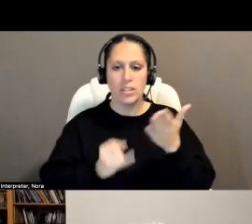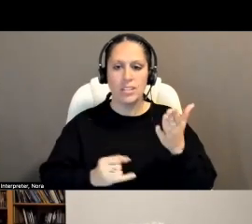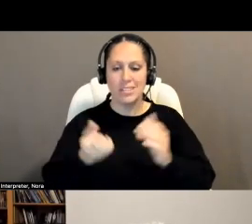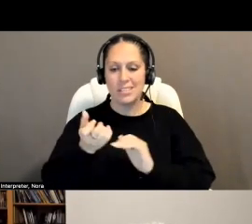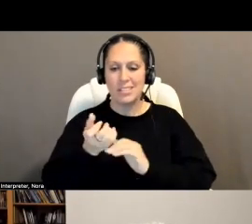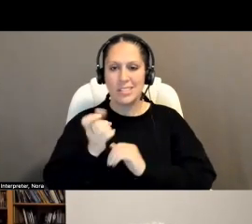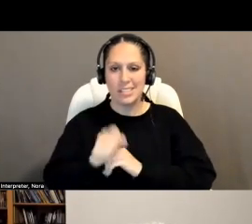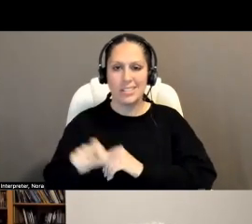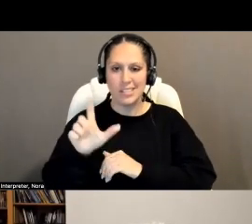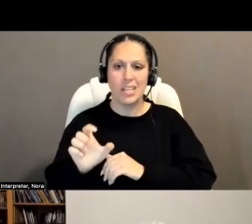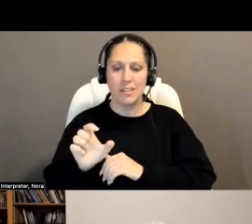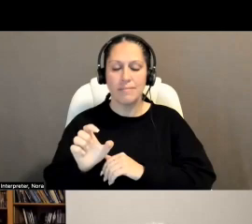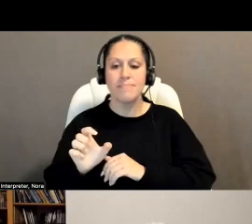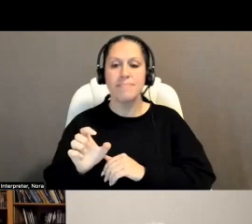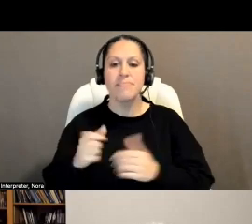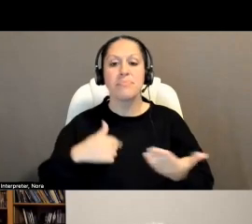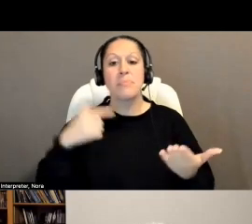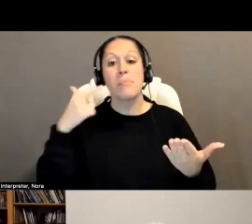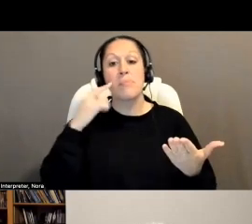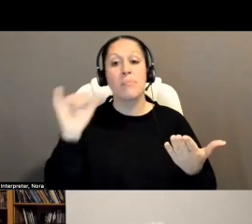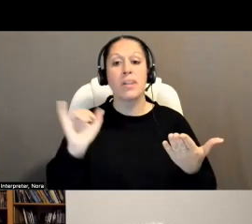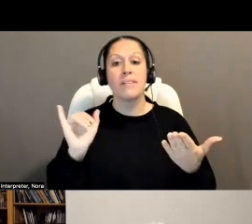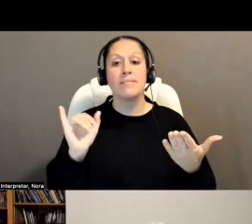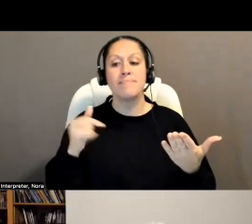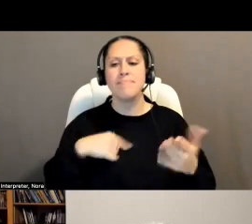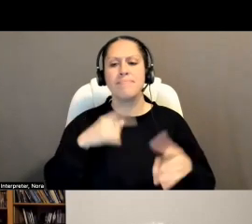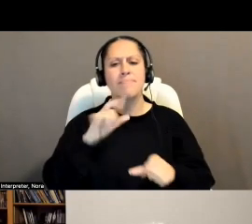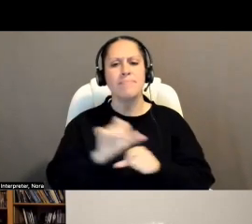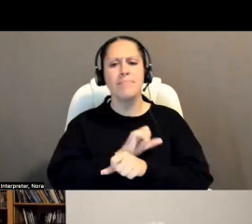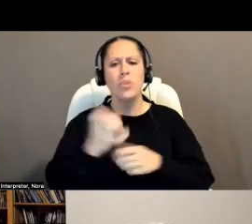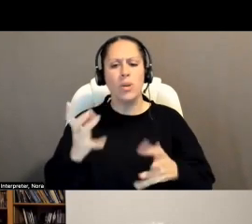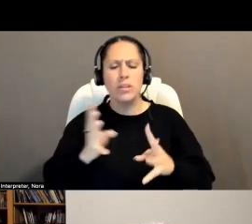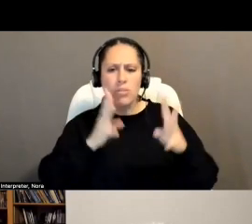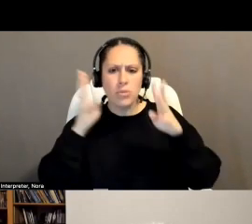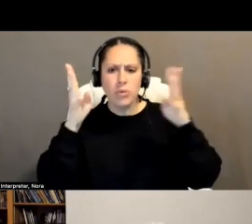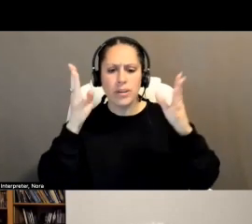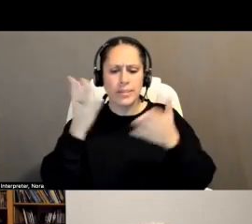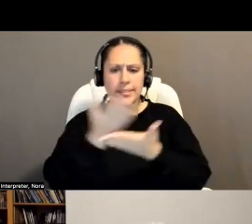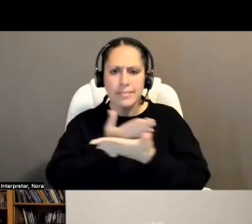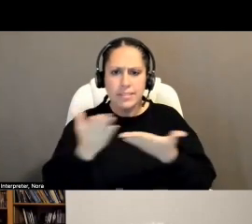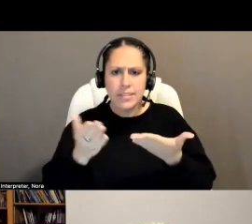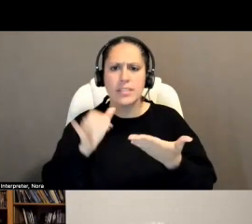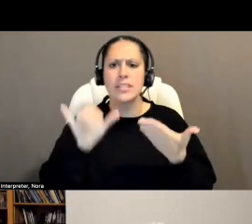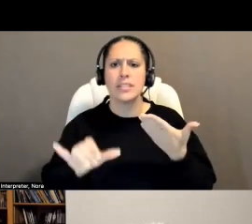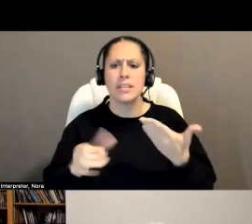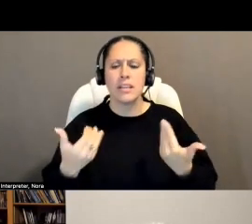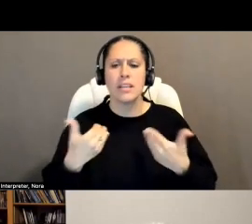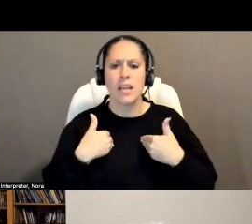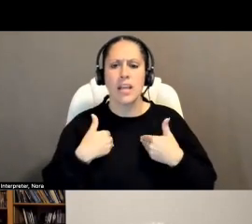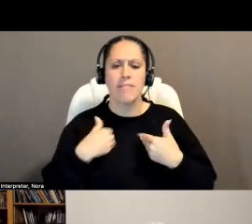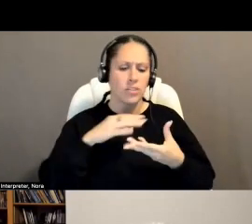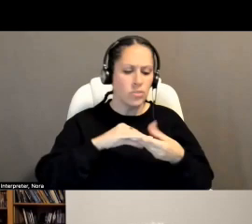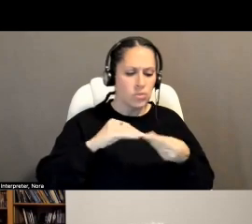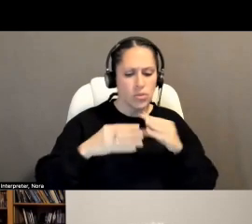Um, like I, I definitely, I want to create pieces that have a story, but also that